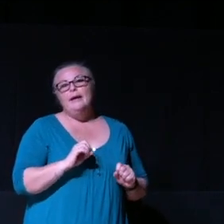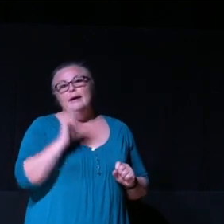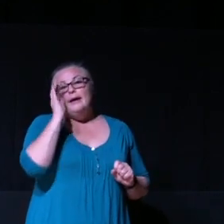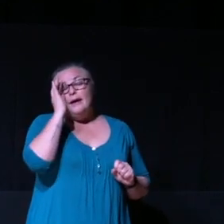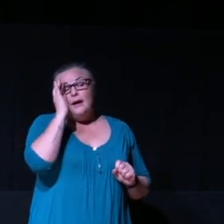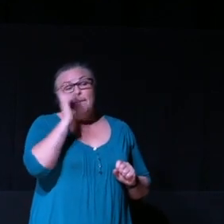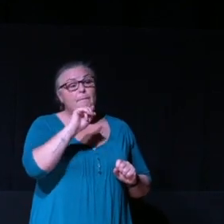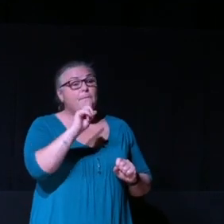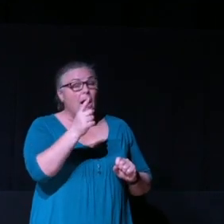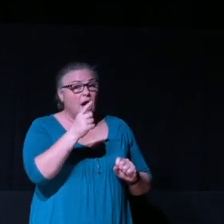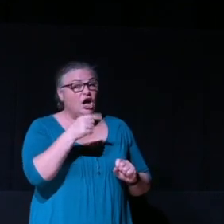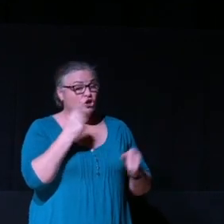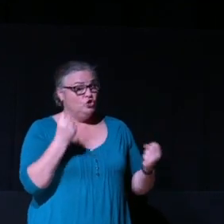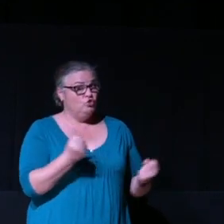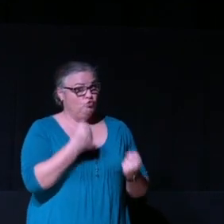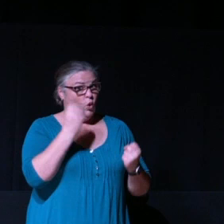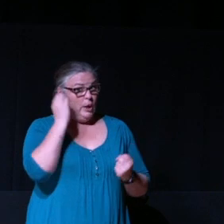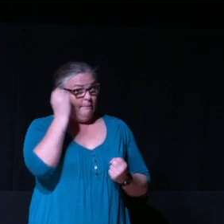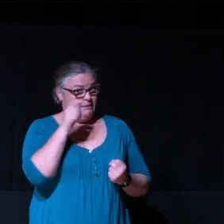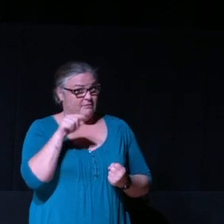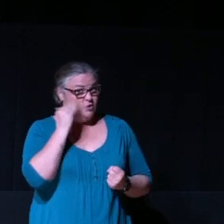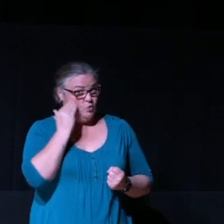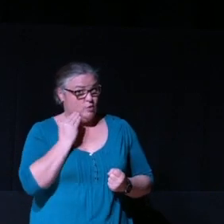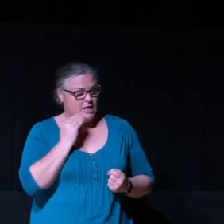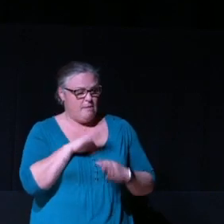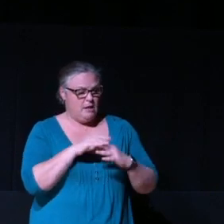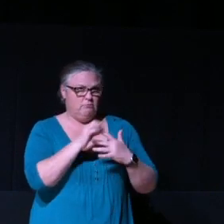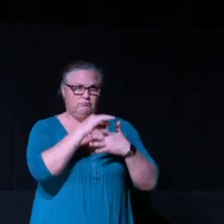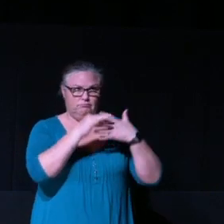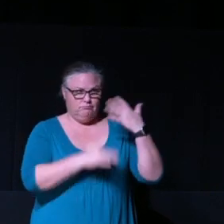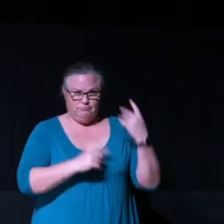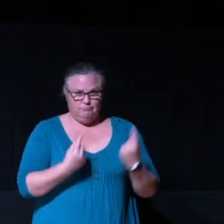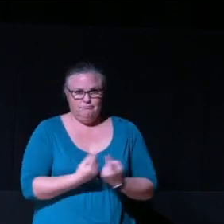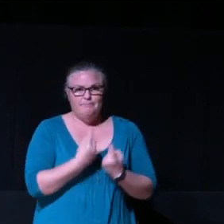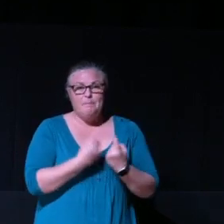So she definitely had very strong opinions about all sorts of things. But in that moment,